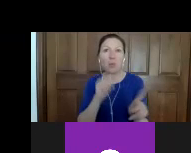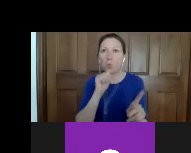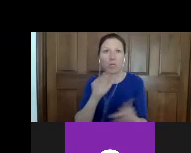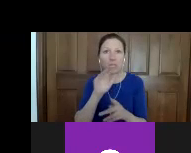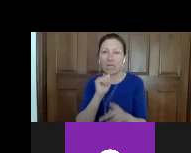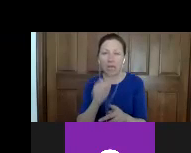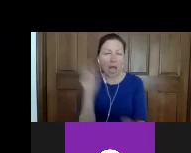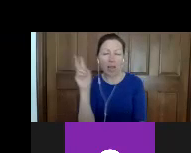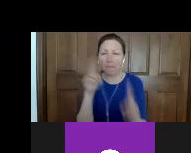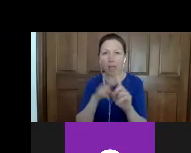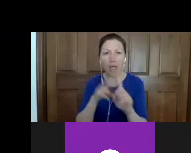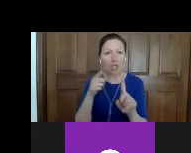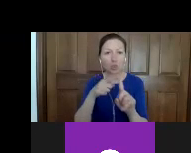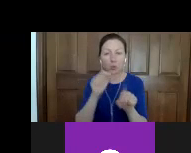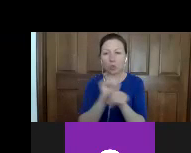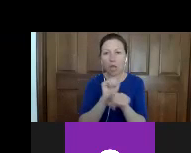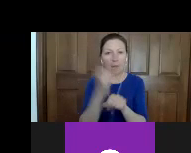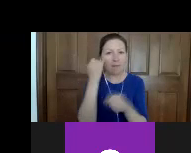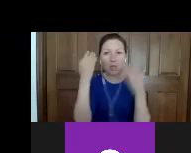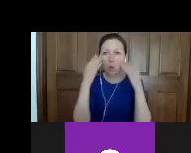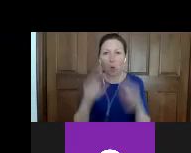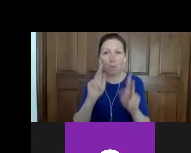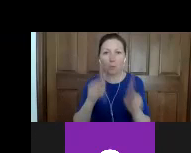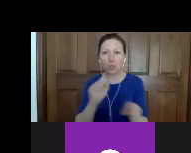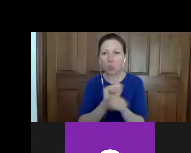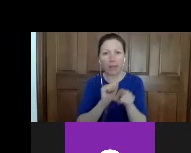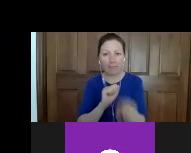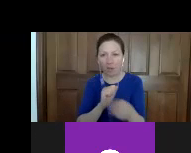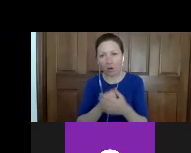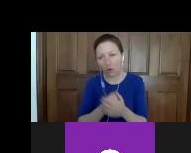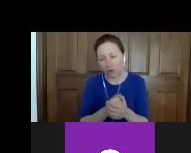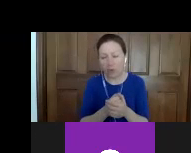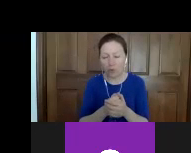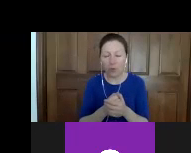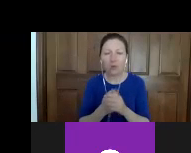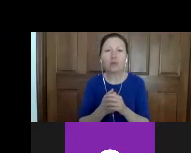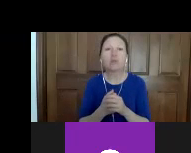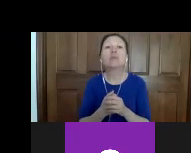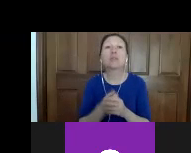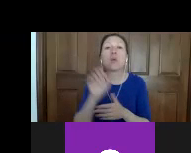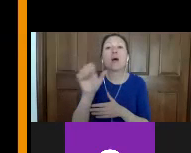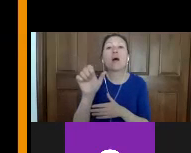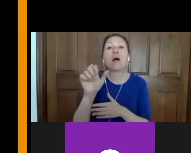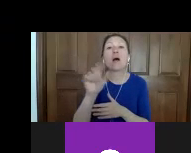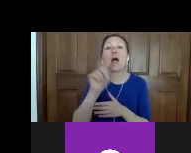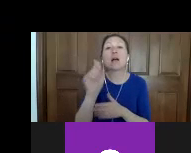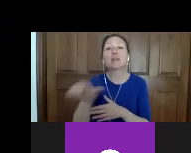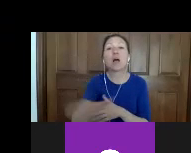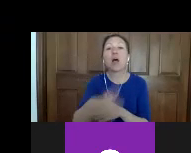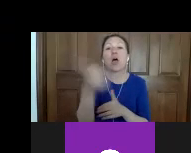going to get that interview. So I want to ask another poll question real quick. How